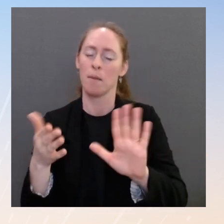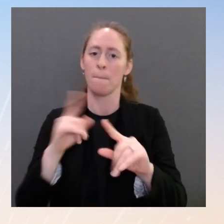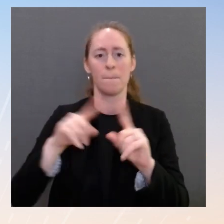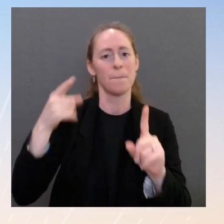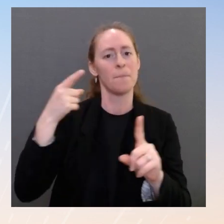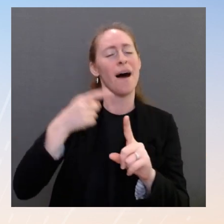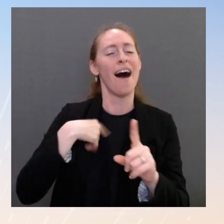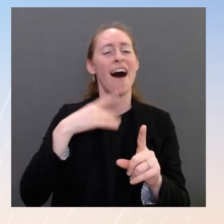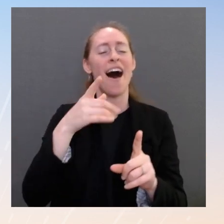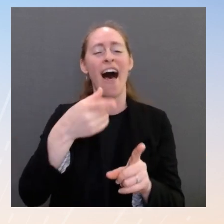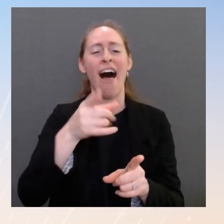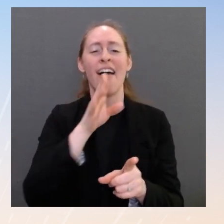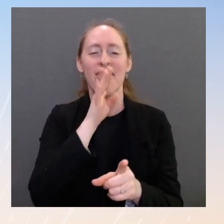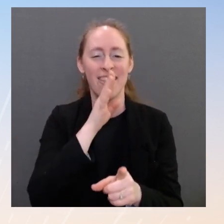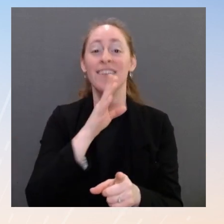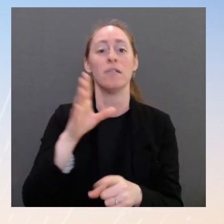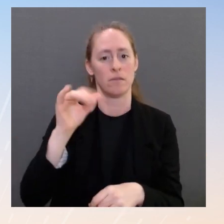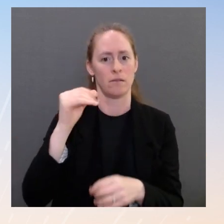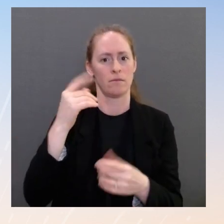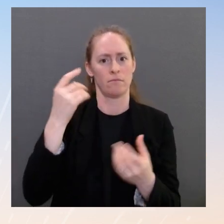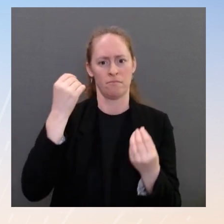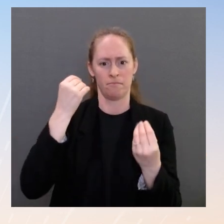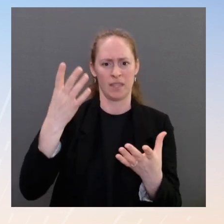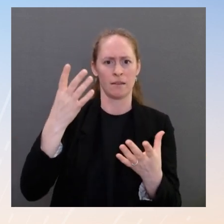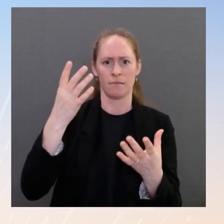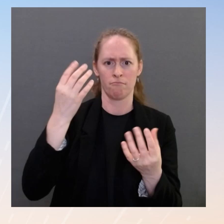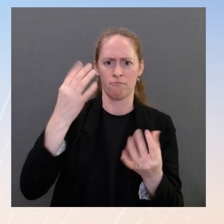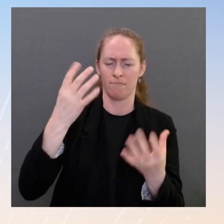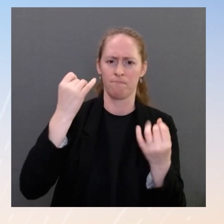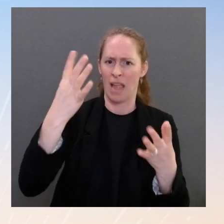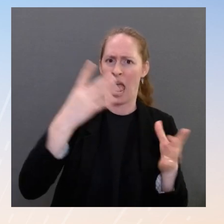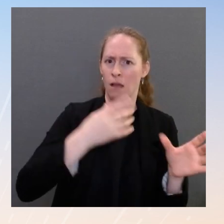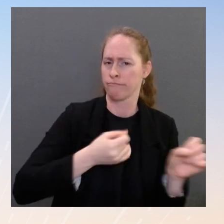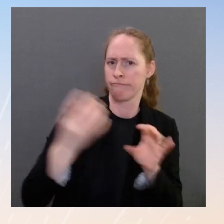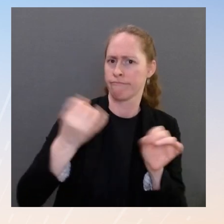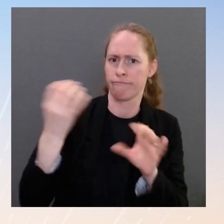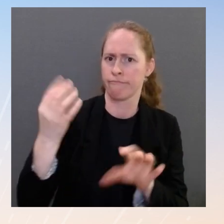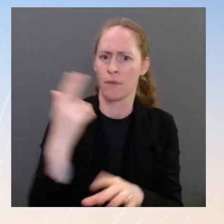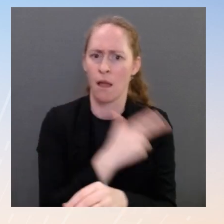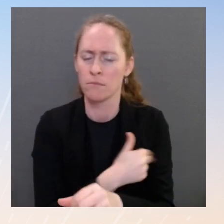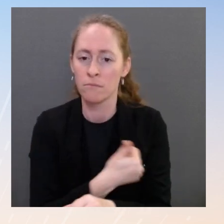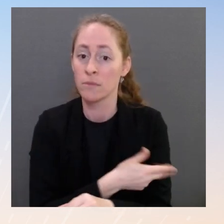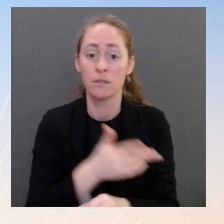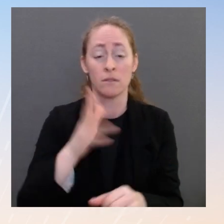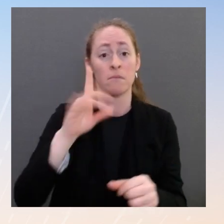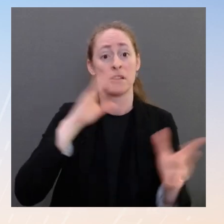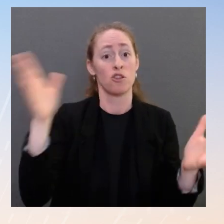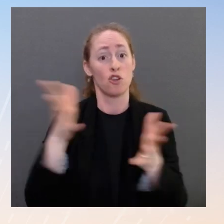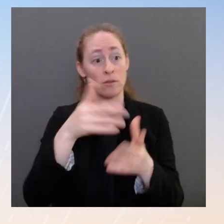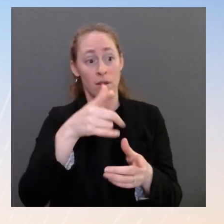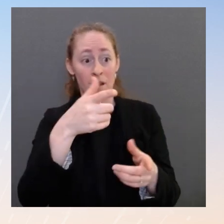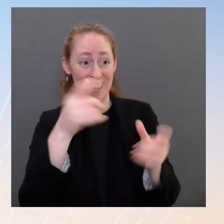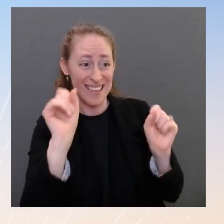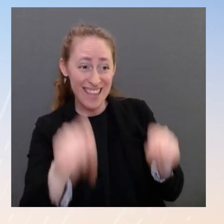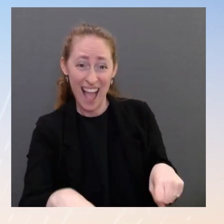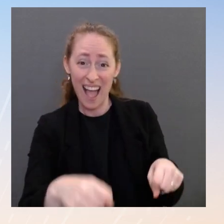And, you know, we're going to continue -- and if you are eligible for a booster as she was, as the President was, we recommend you get that for a second booster,